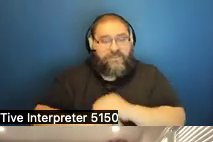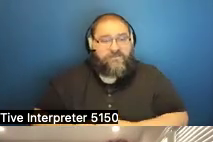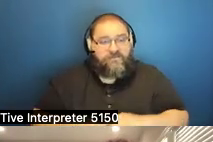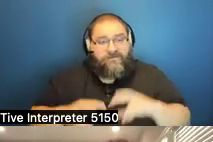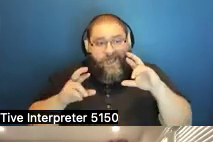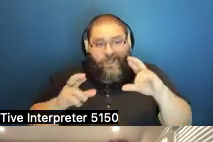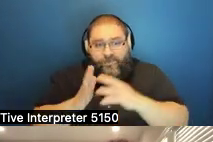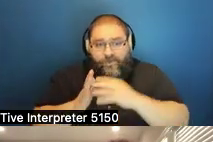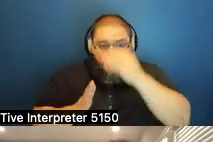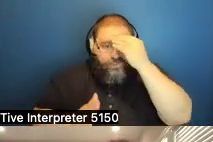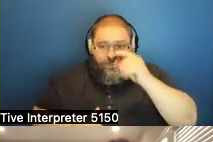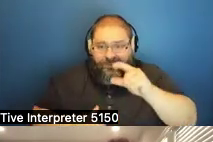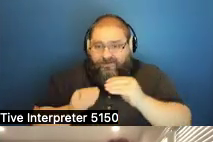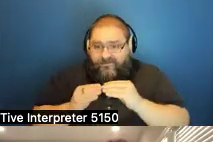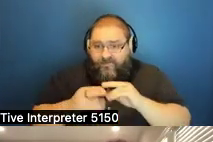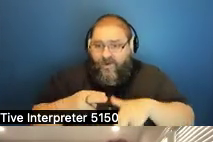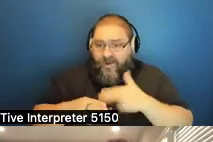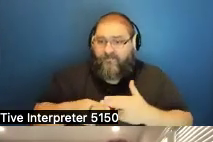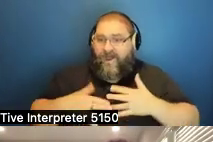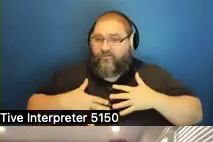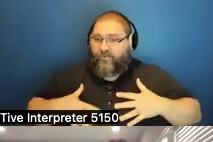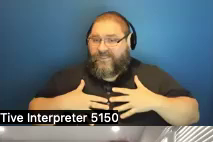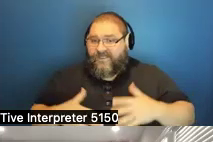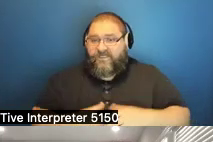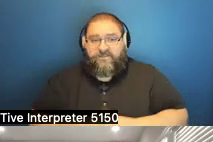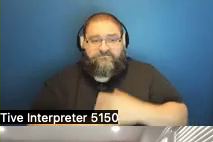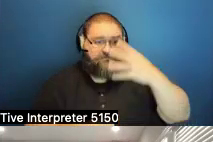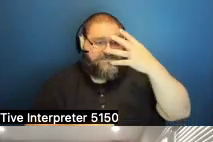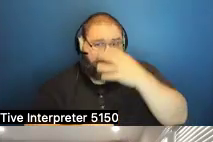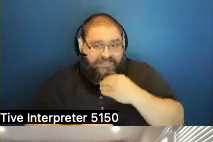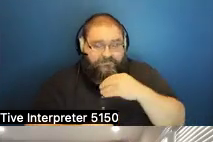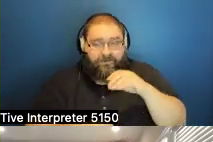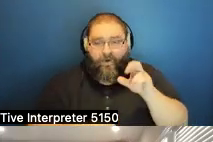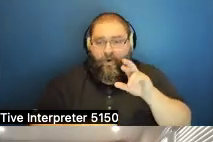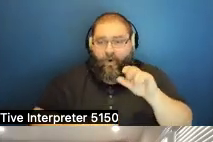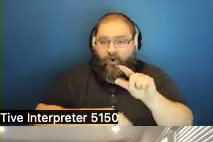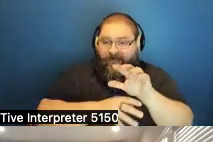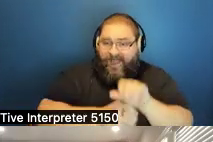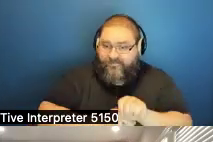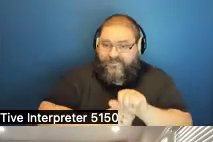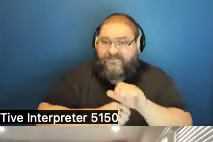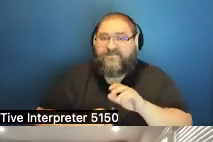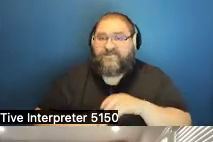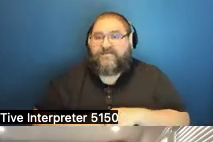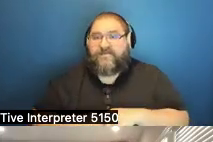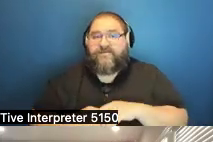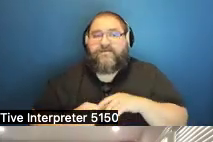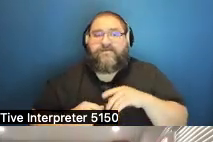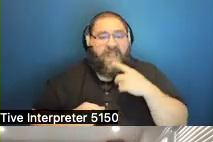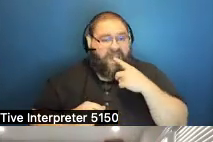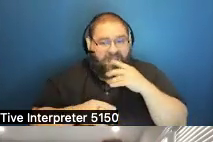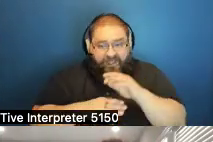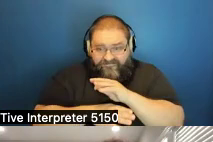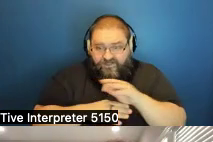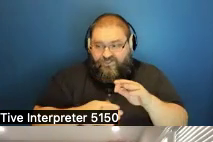more about breathing, sleep, 19:52:48 can impact overall